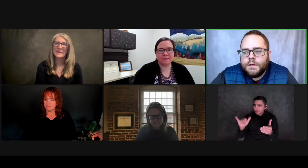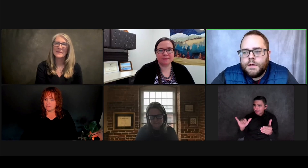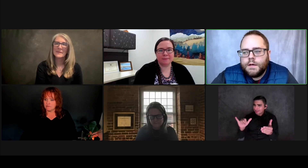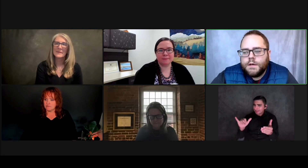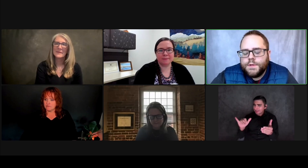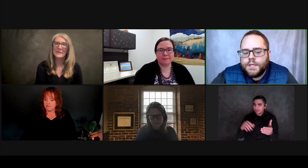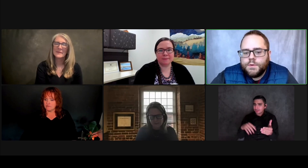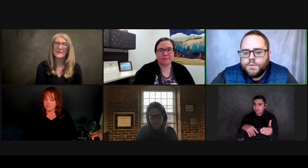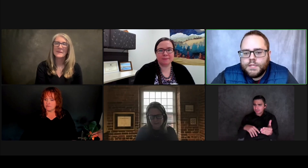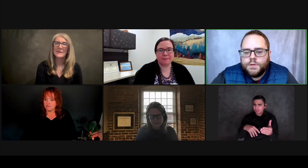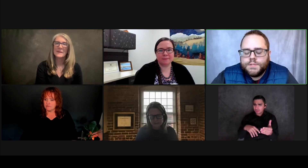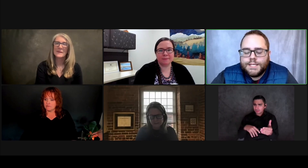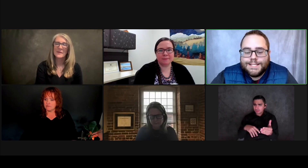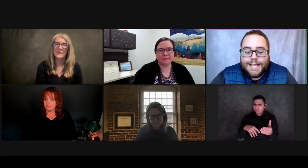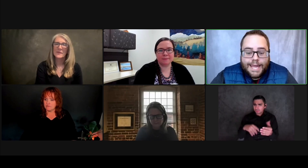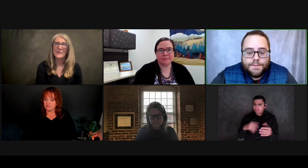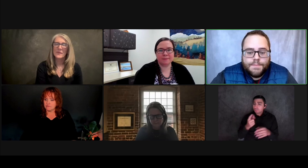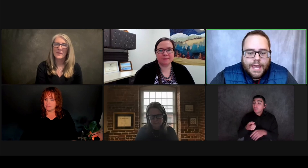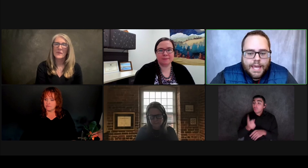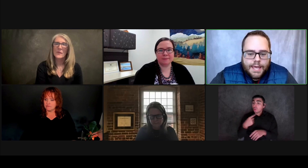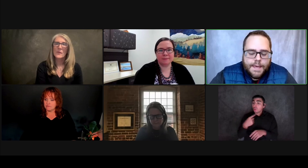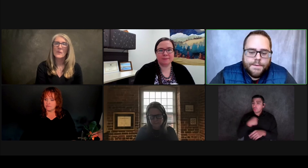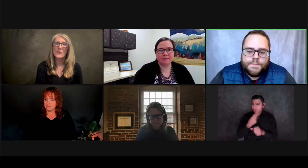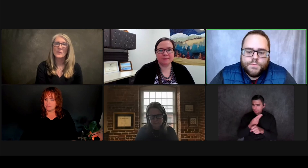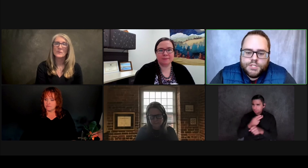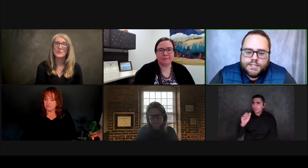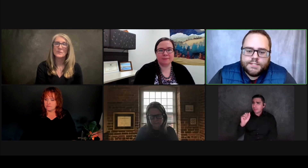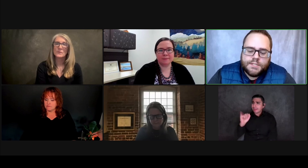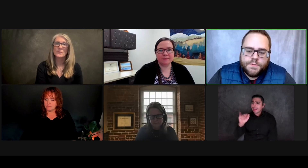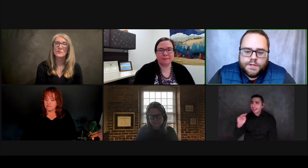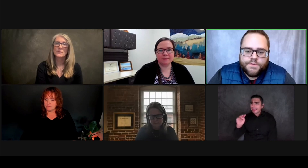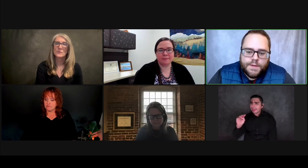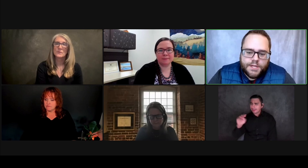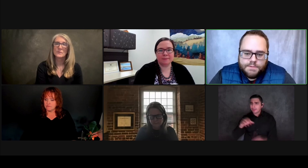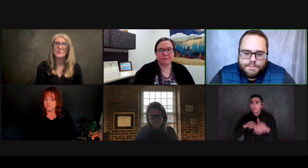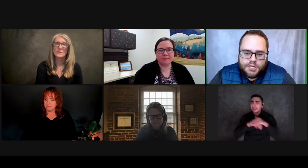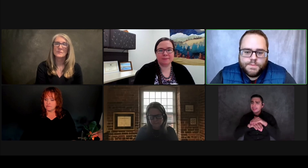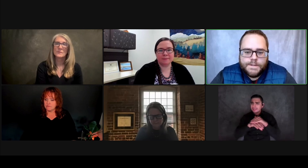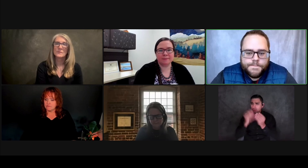One thing we use is AIM, A-I-M, which is Accessible Information Management.